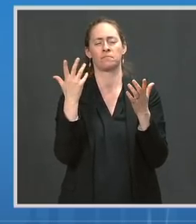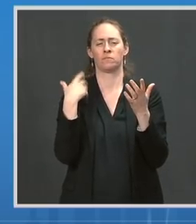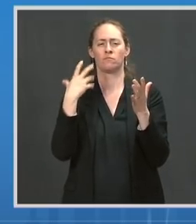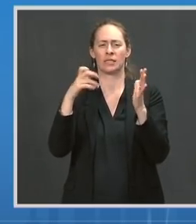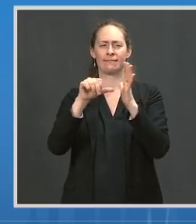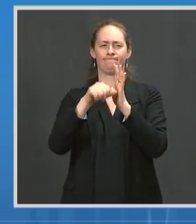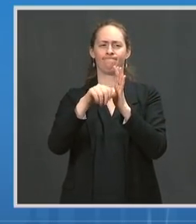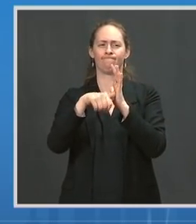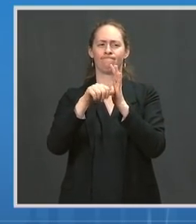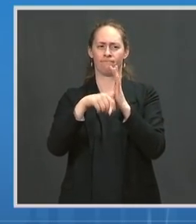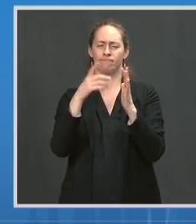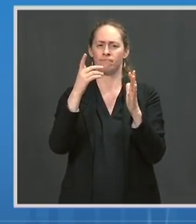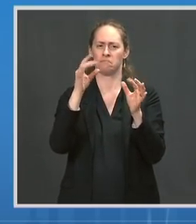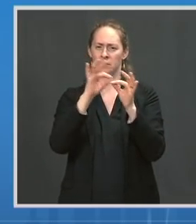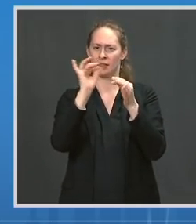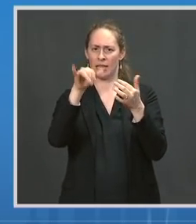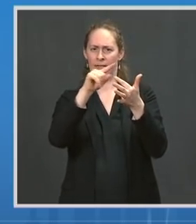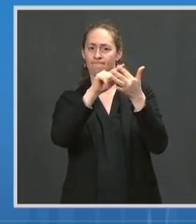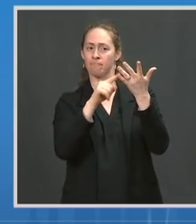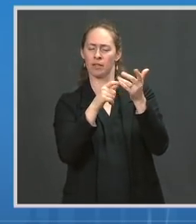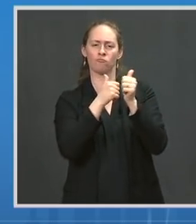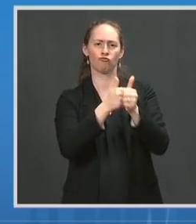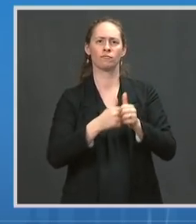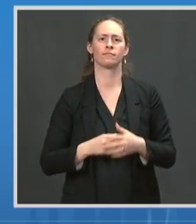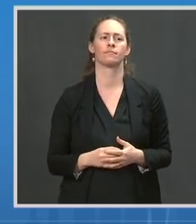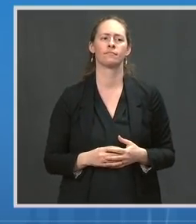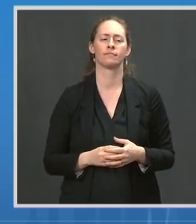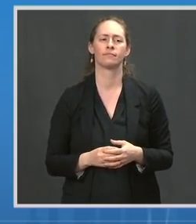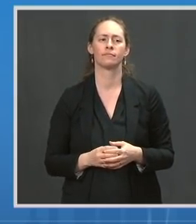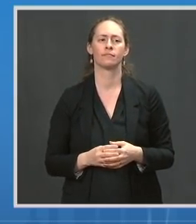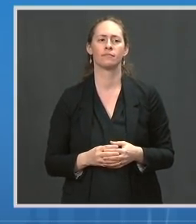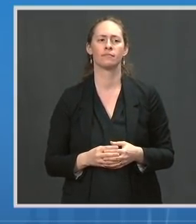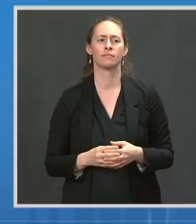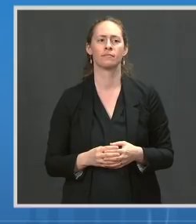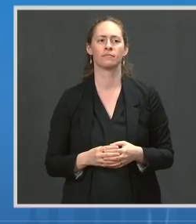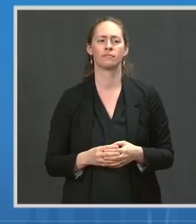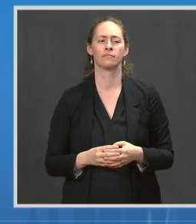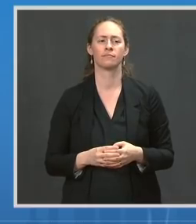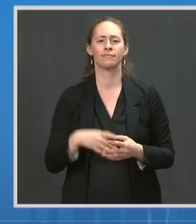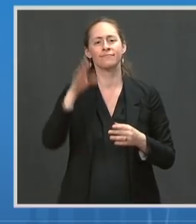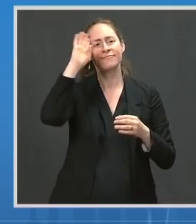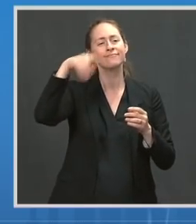And on the last slide. We often get asked, "If I have a patient coming into the office